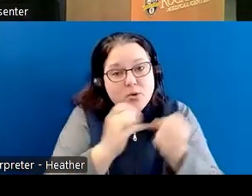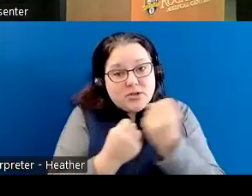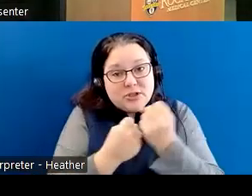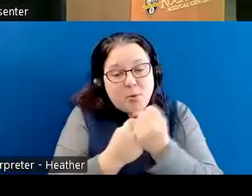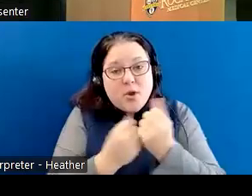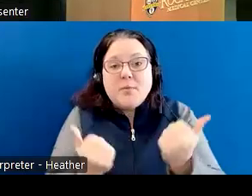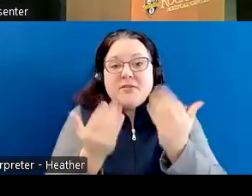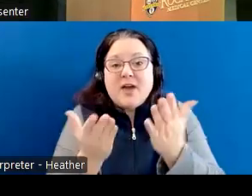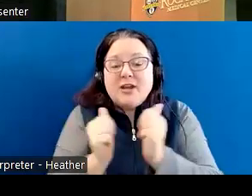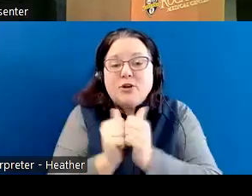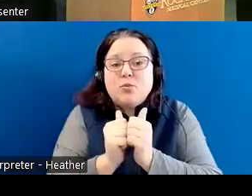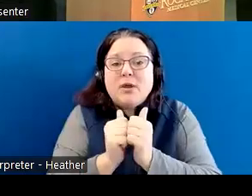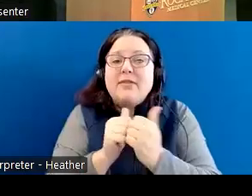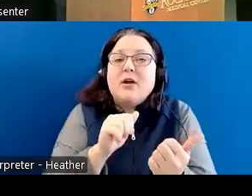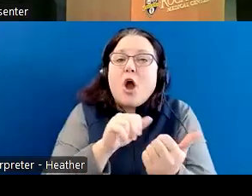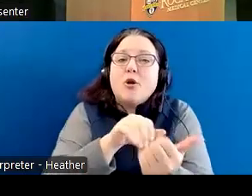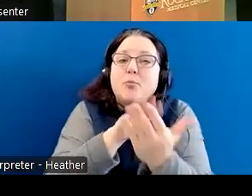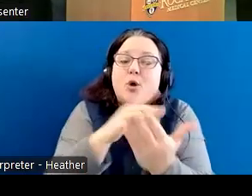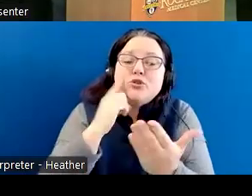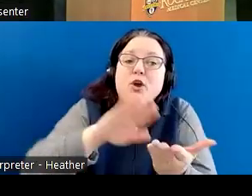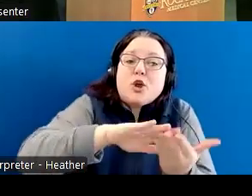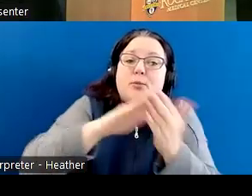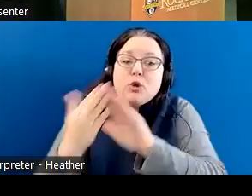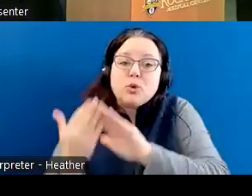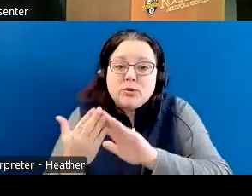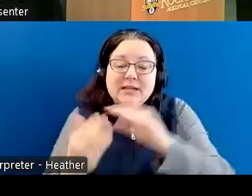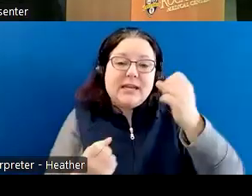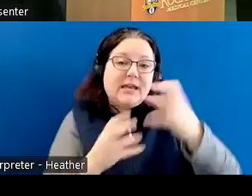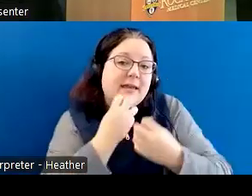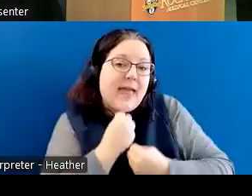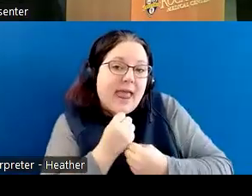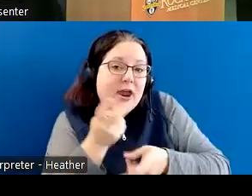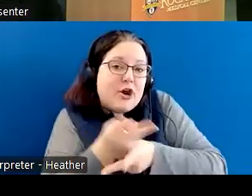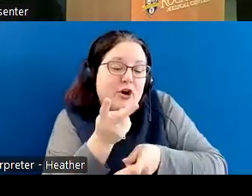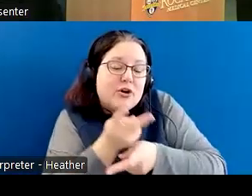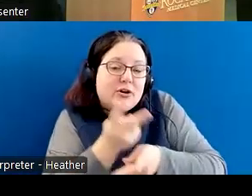in a framework for community-based care that would soon become this focal point of reform,